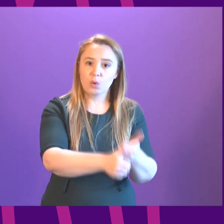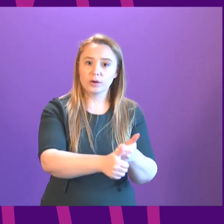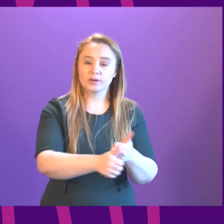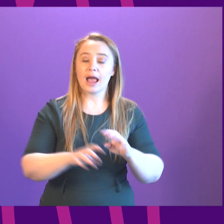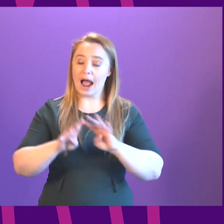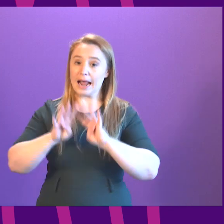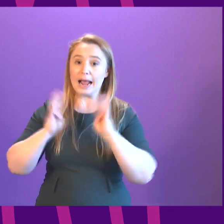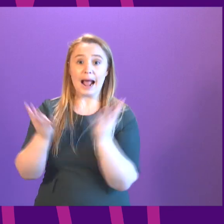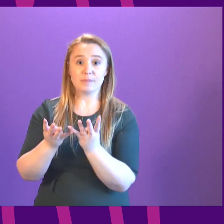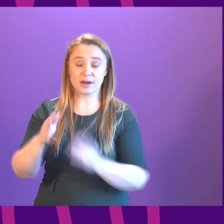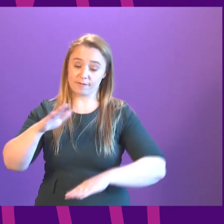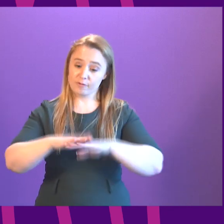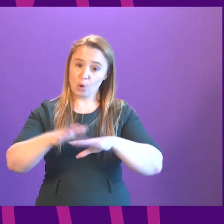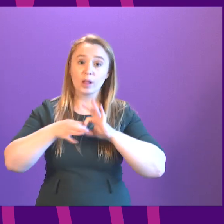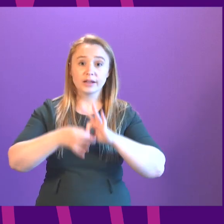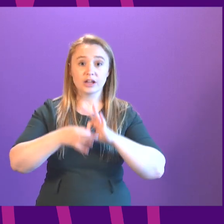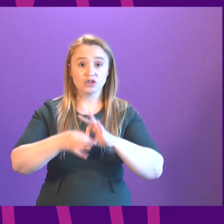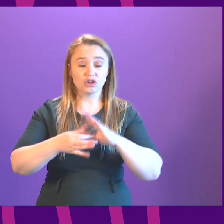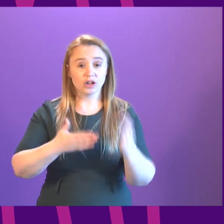in ensuring that we respond appropriately.